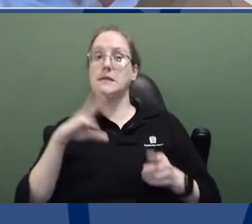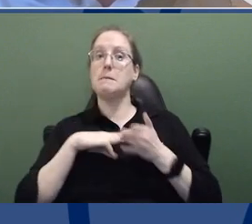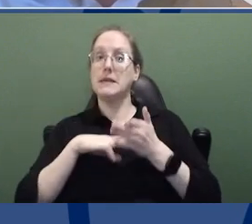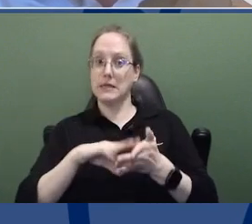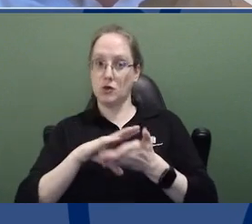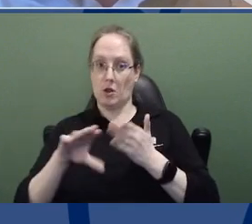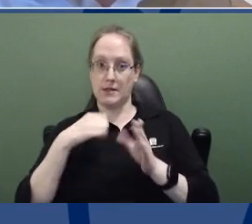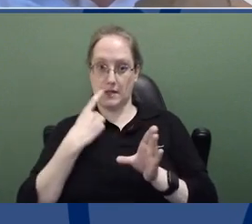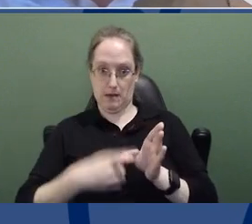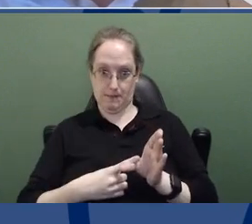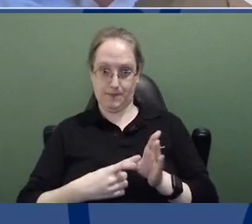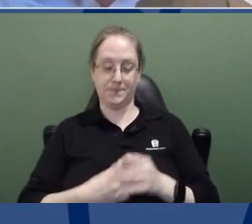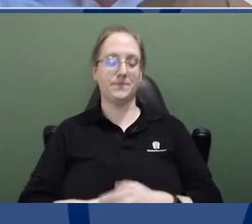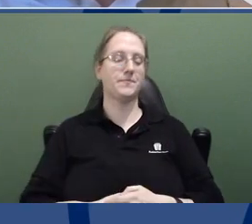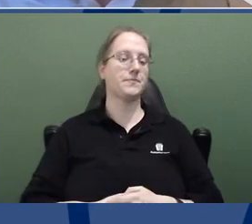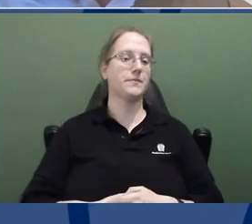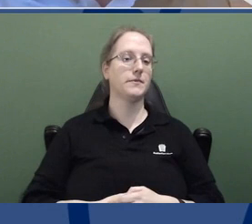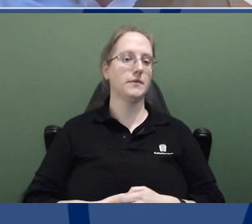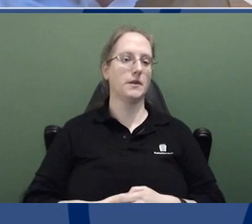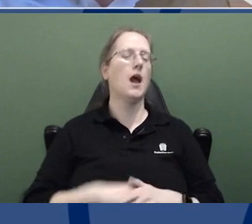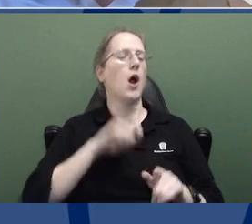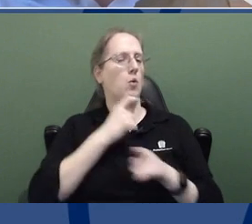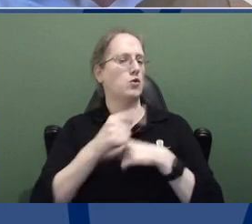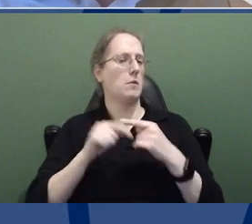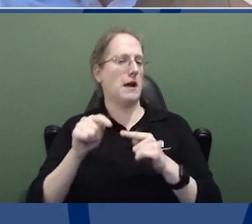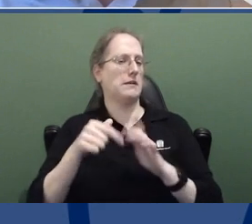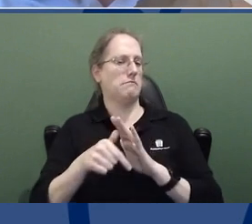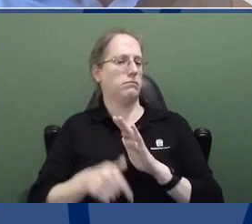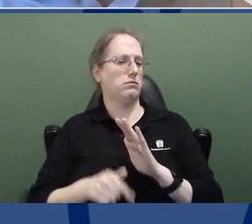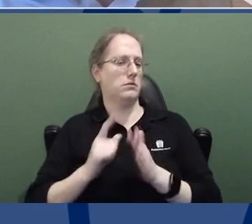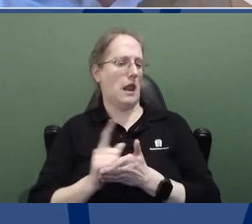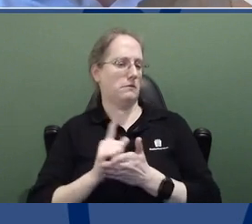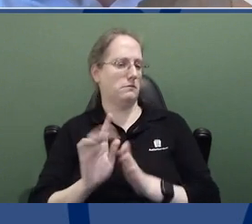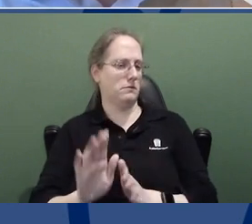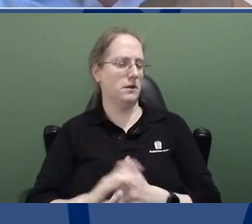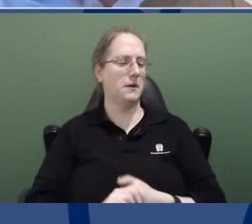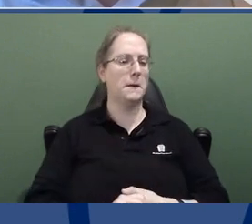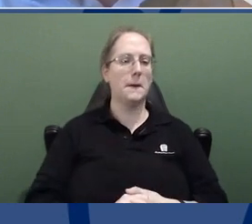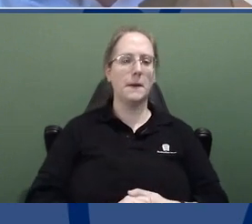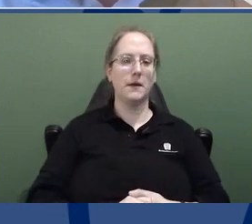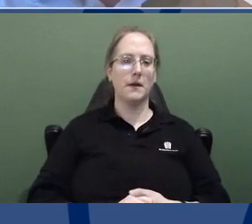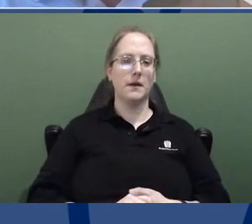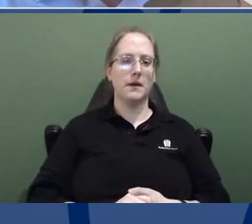get to some of the detail on that a bit further along. It is also open to non‑employing